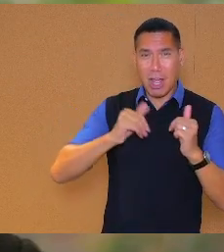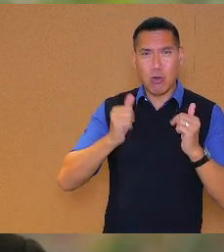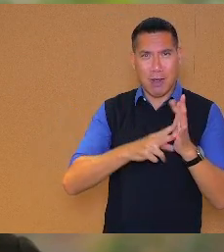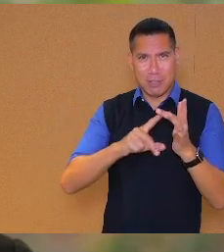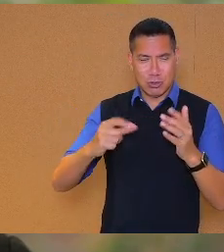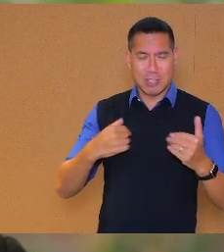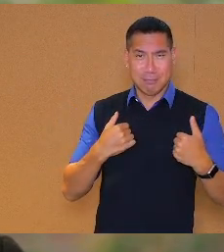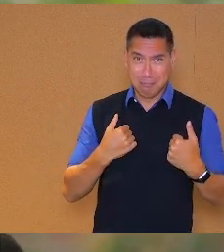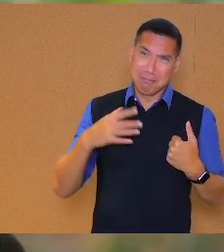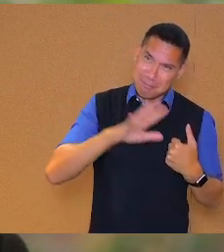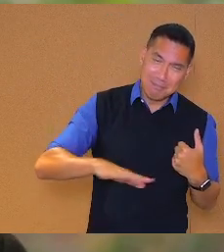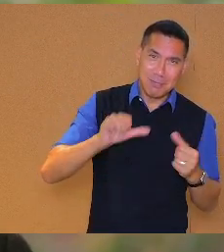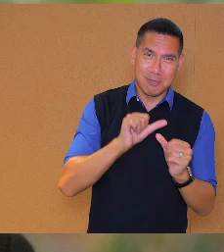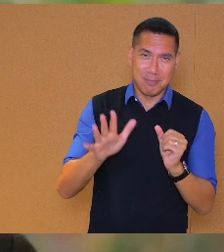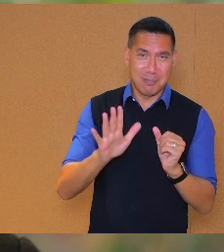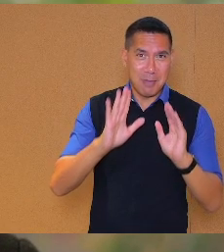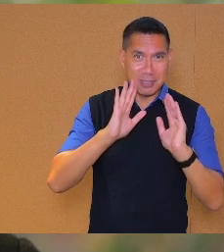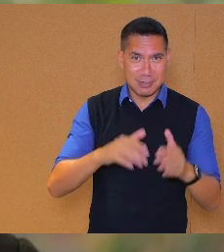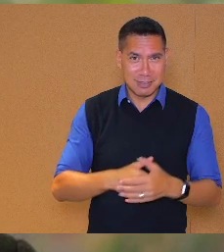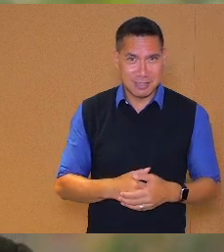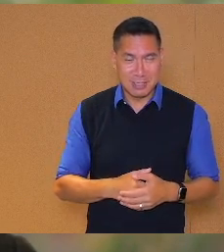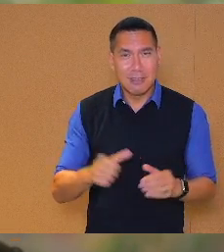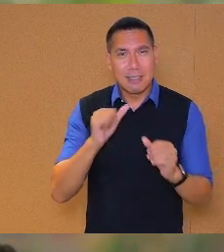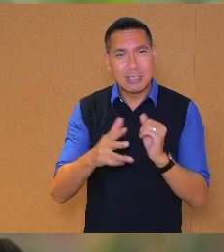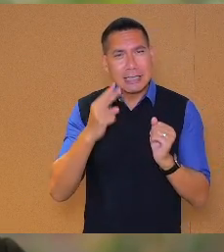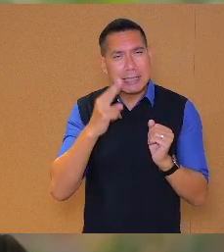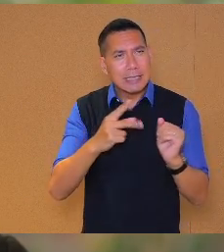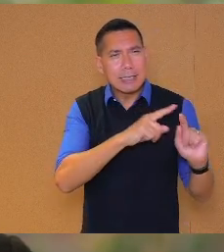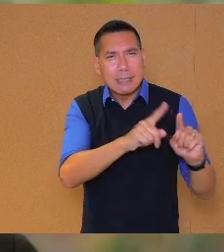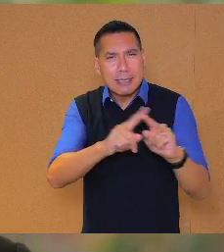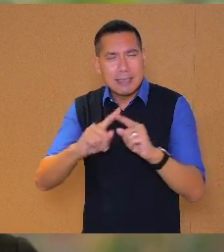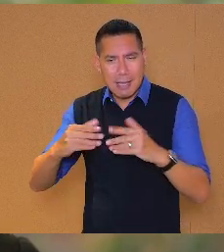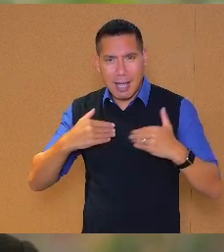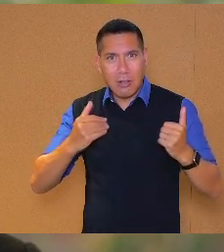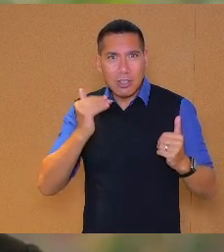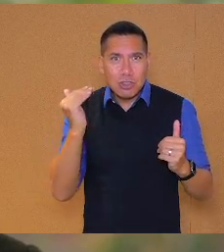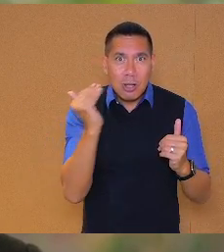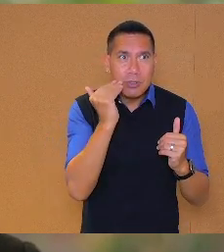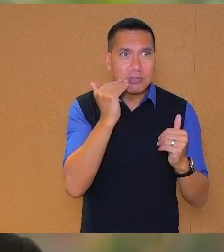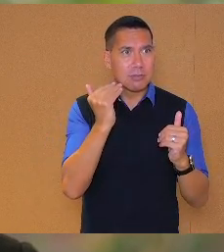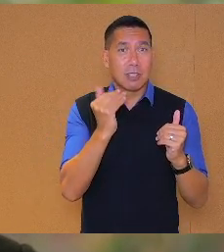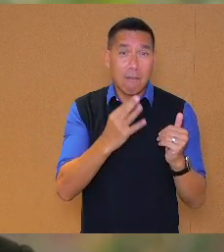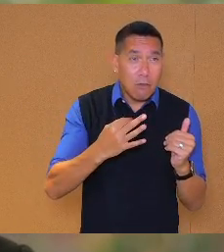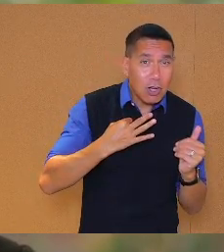great state are truly incredible. It's fantastic to see so many health champions, from